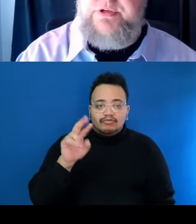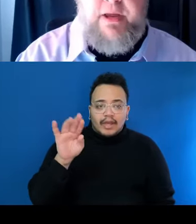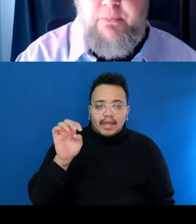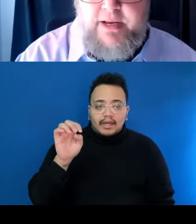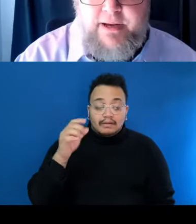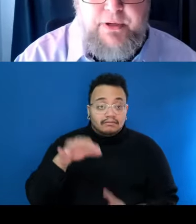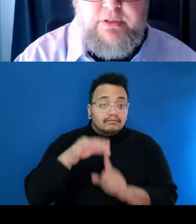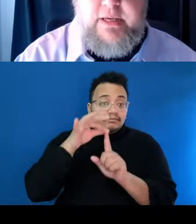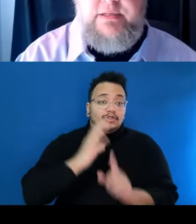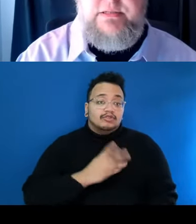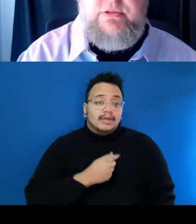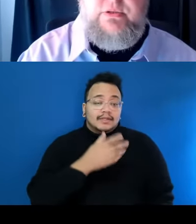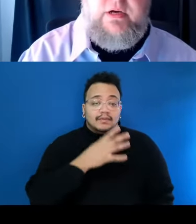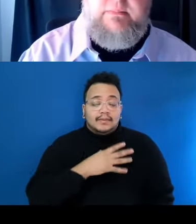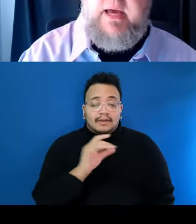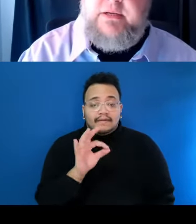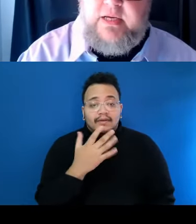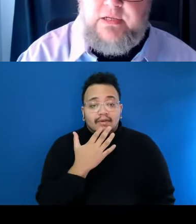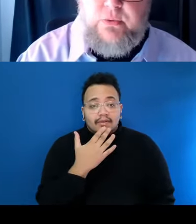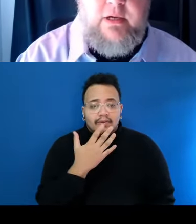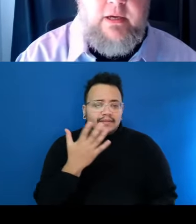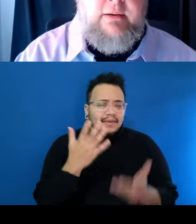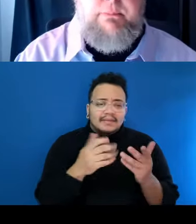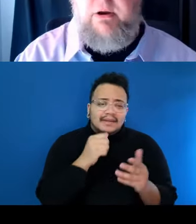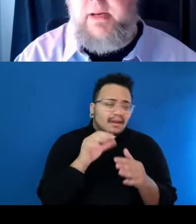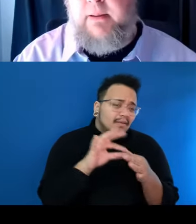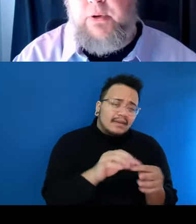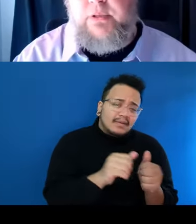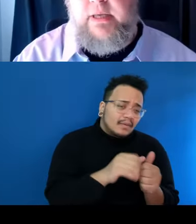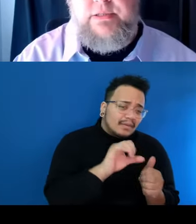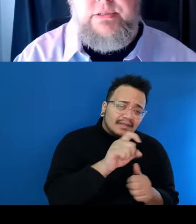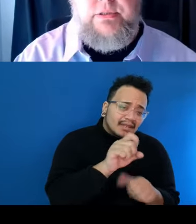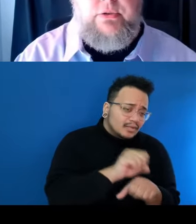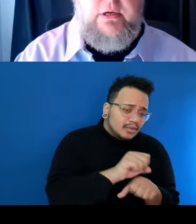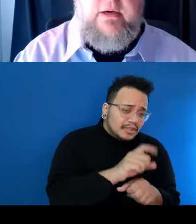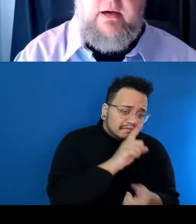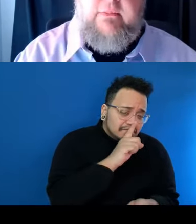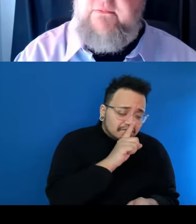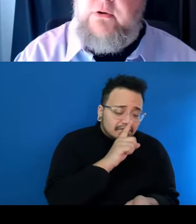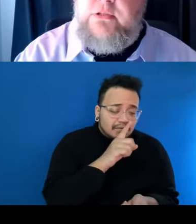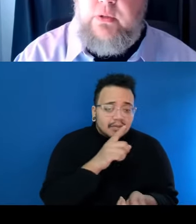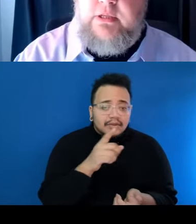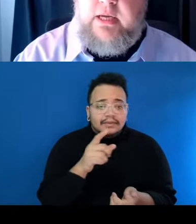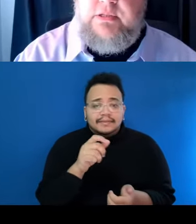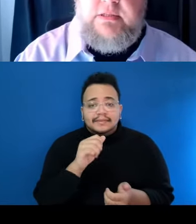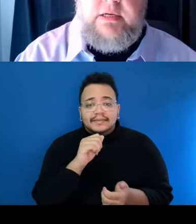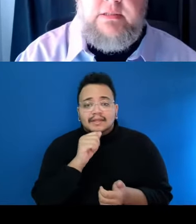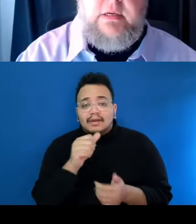which may or may not be related to active sex work, may or may not be related to folks who engage in sex